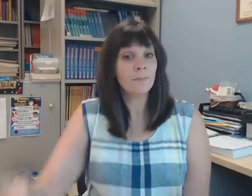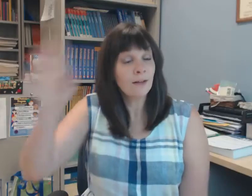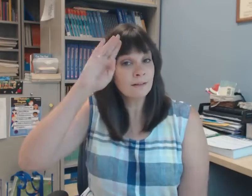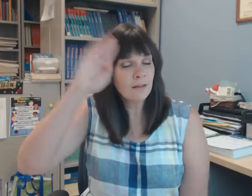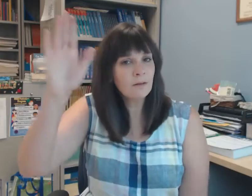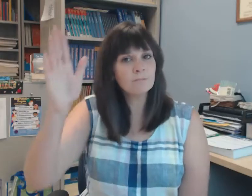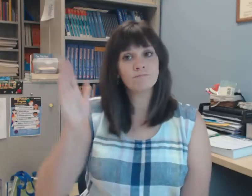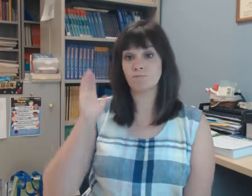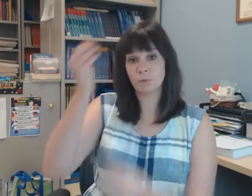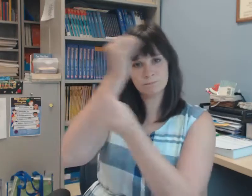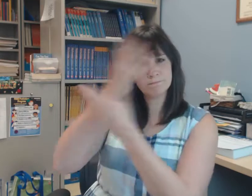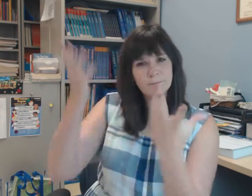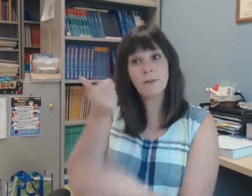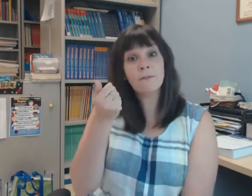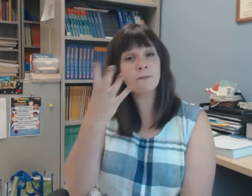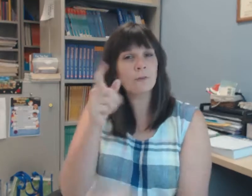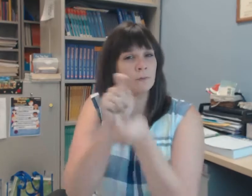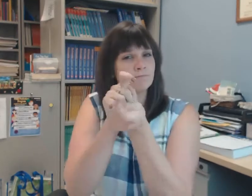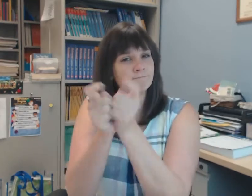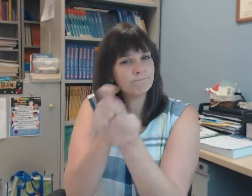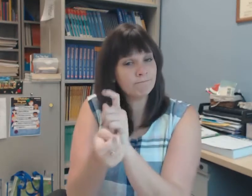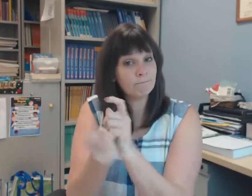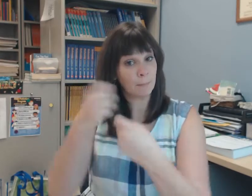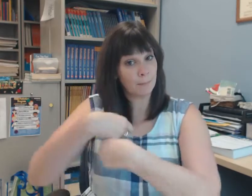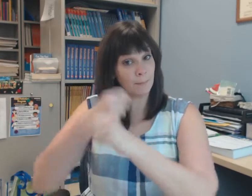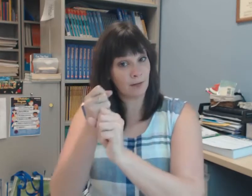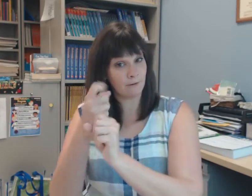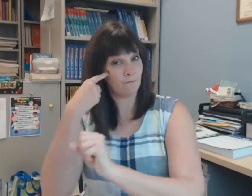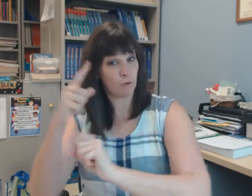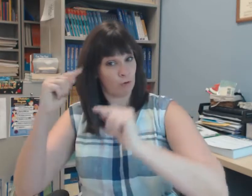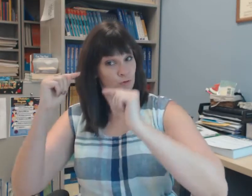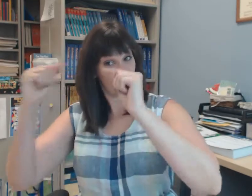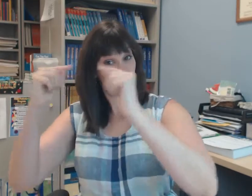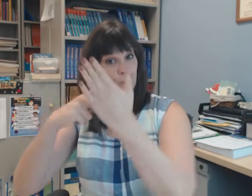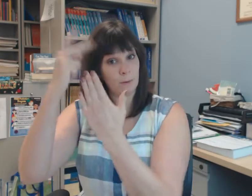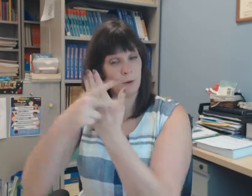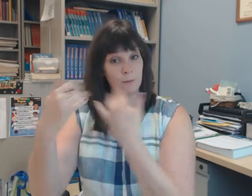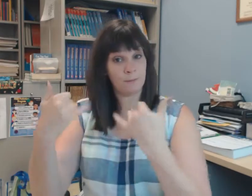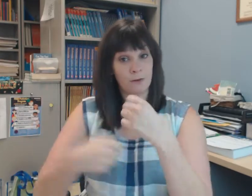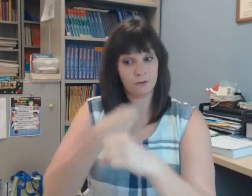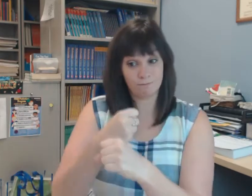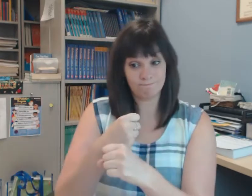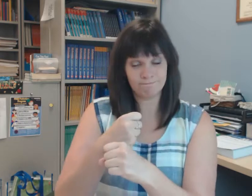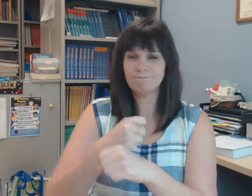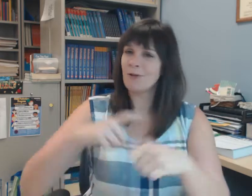Hello, I want to inform you about a few changes made for the tutoring program this year.